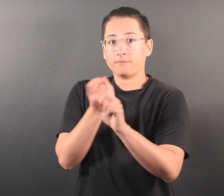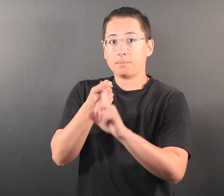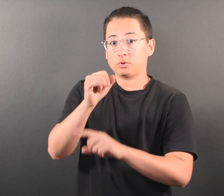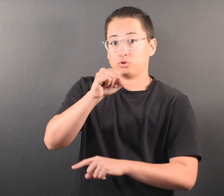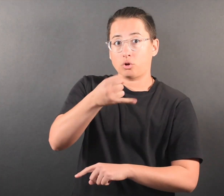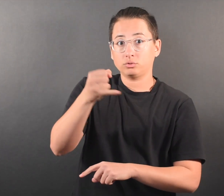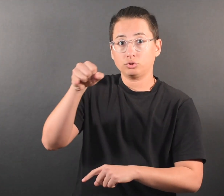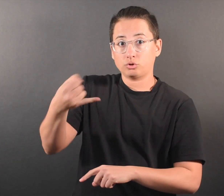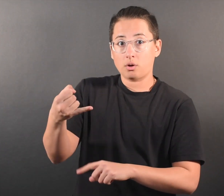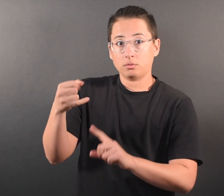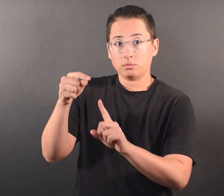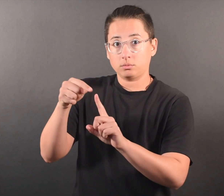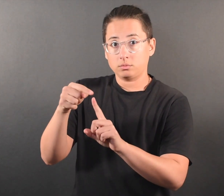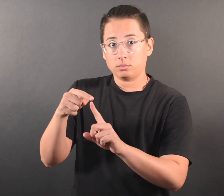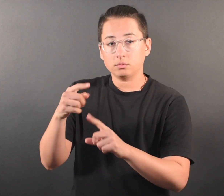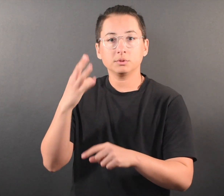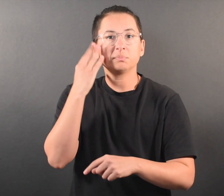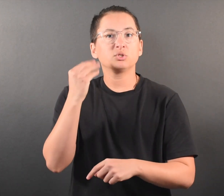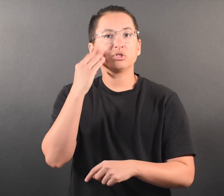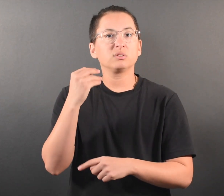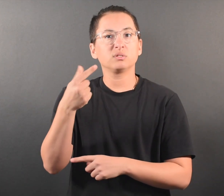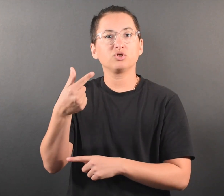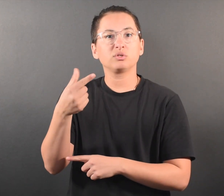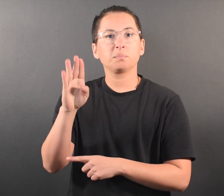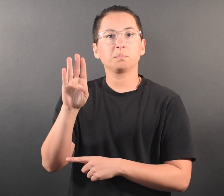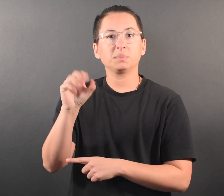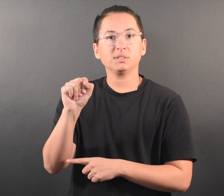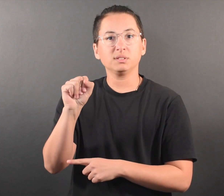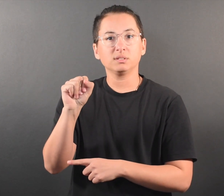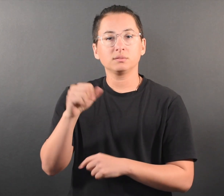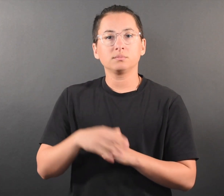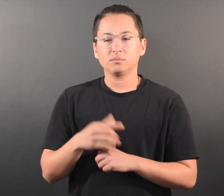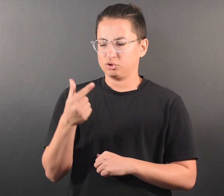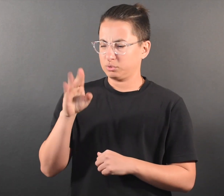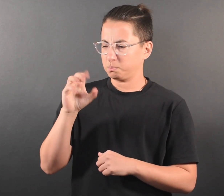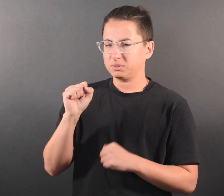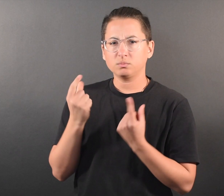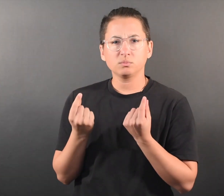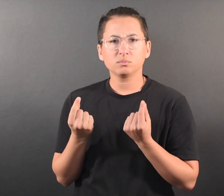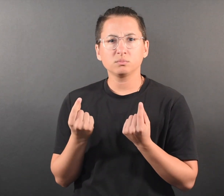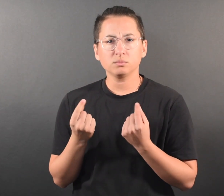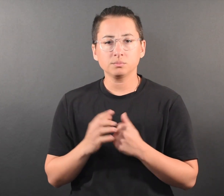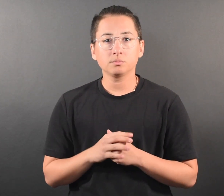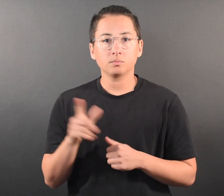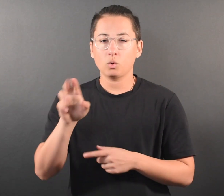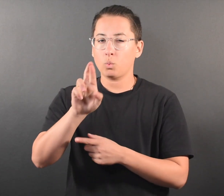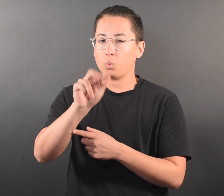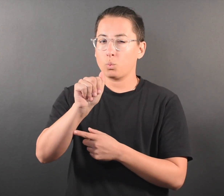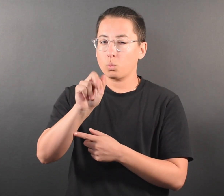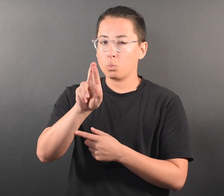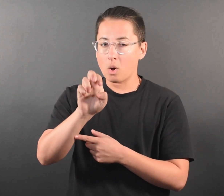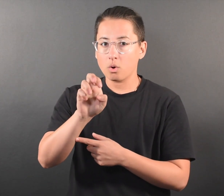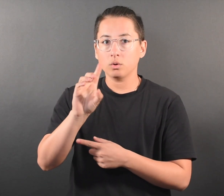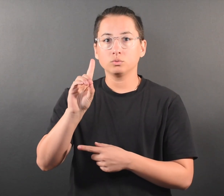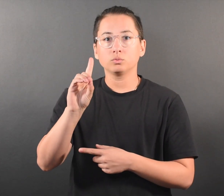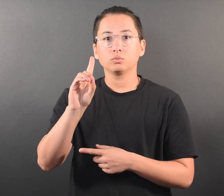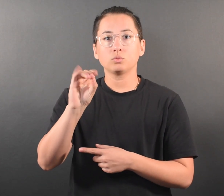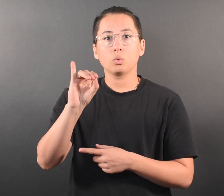A few people who have received the Johnson & Johnson COVID-19 have experienced Guillain-Barré